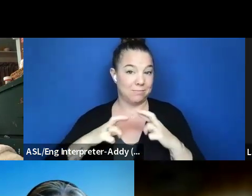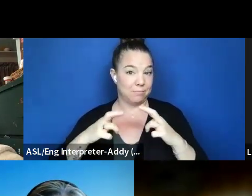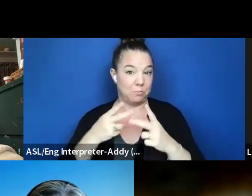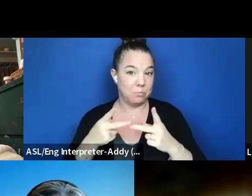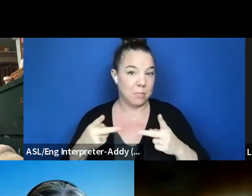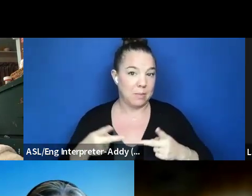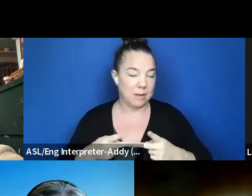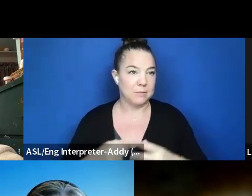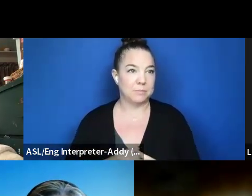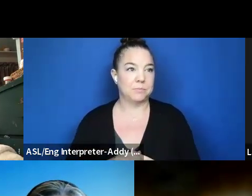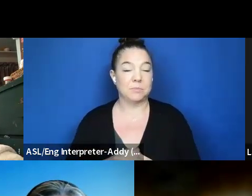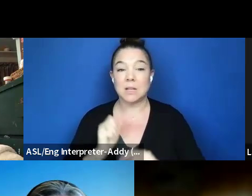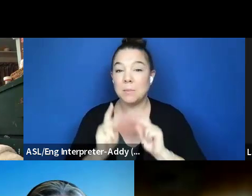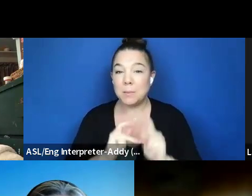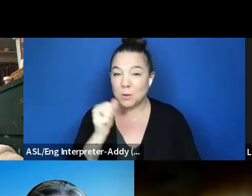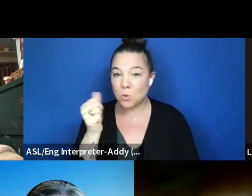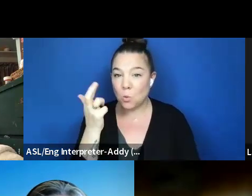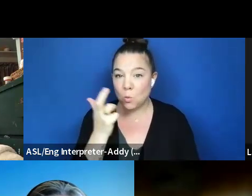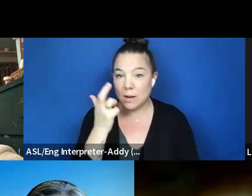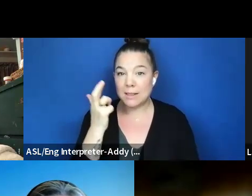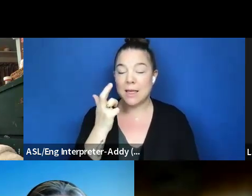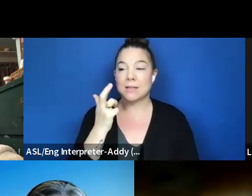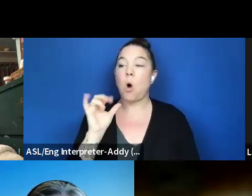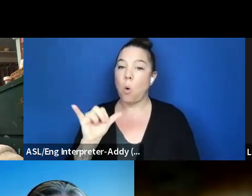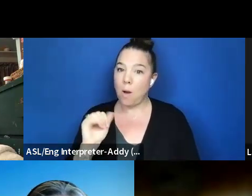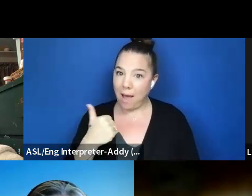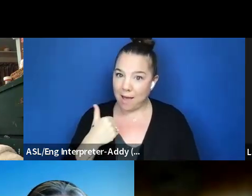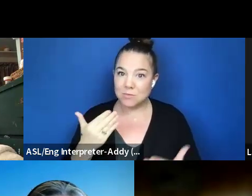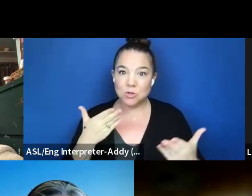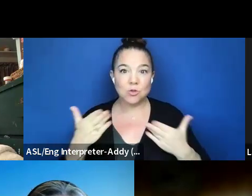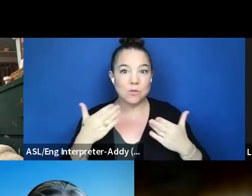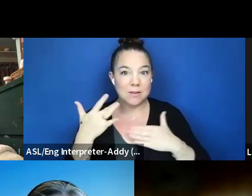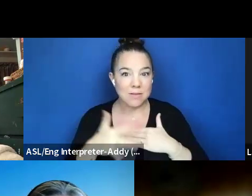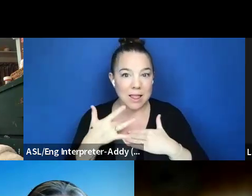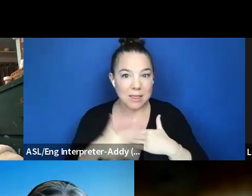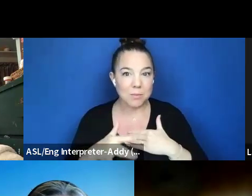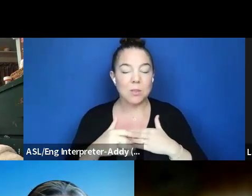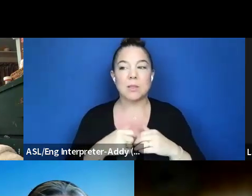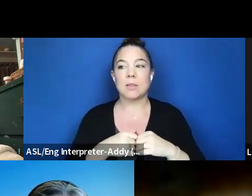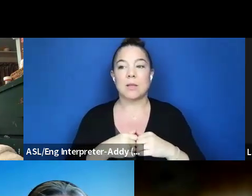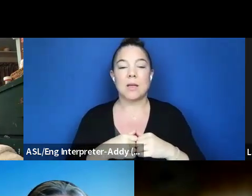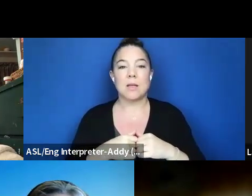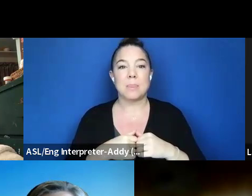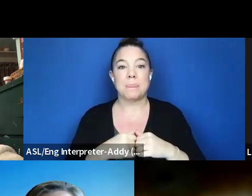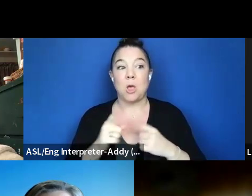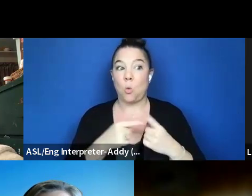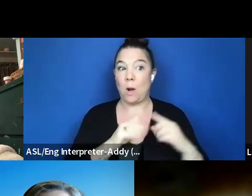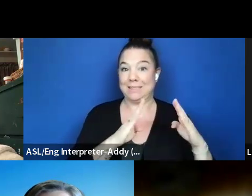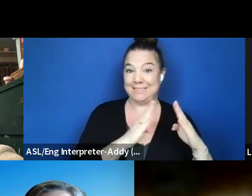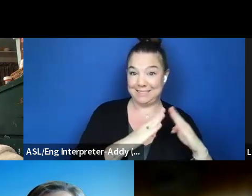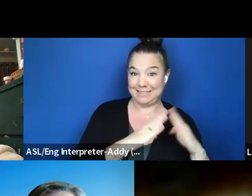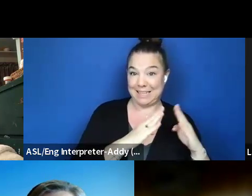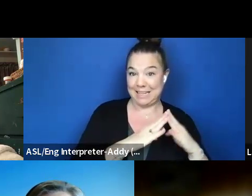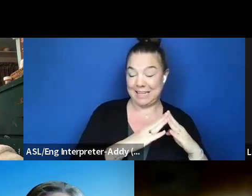Don Posh: and people don't realize their services that they don't, that they left behind when they left the city to come to the woods, and